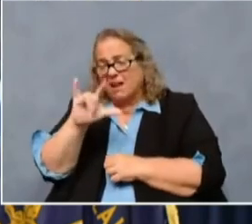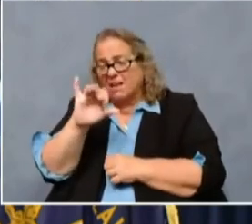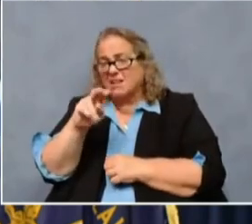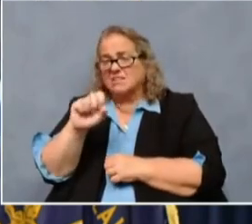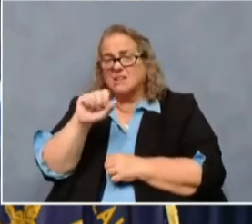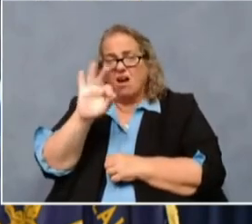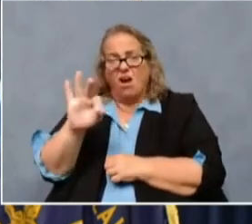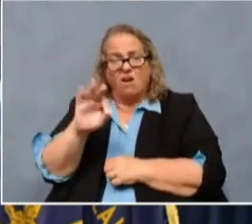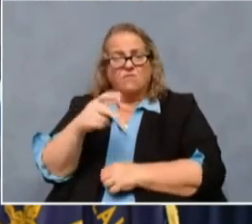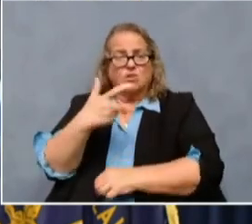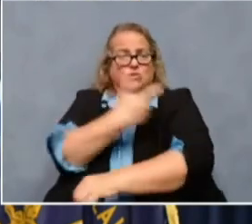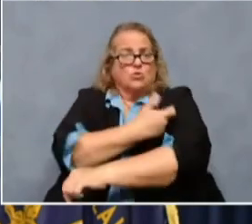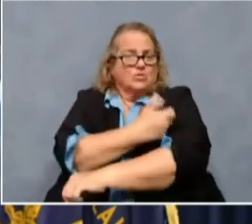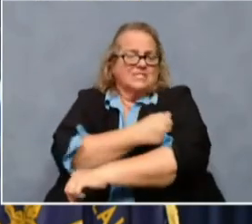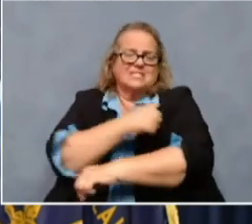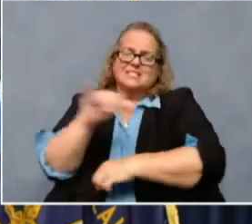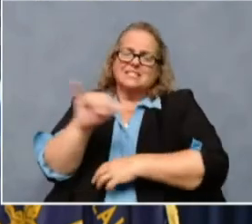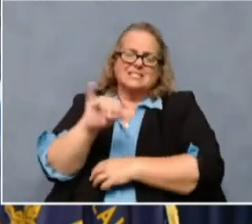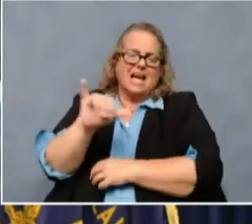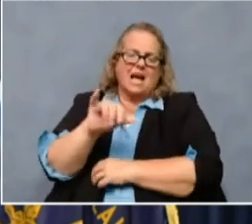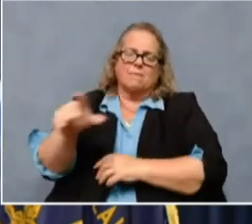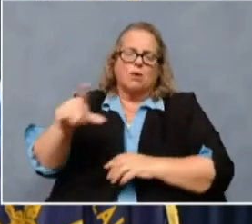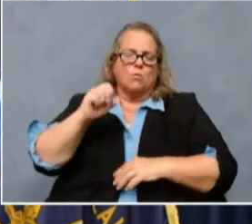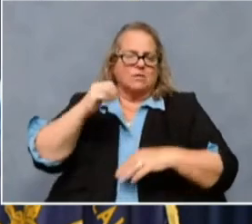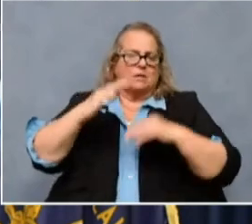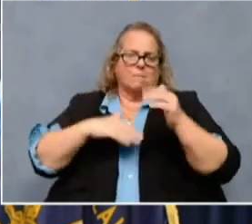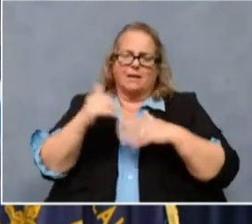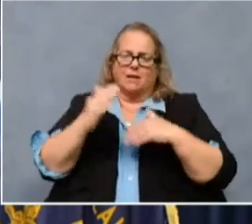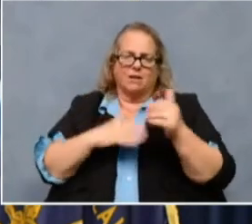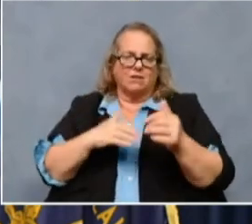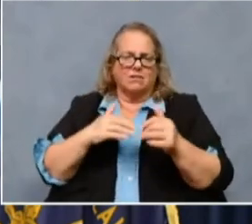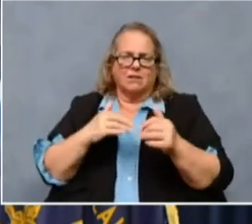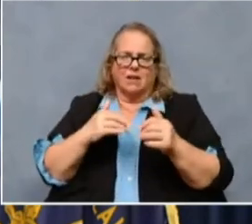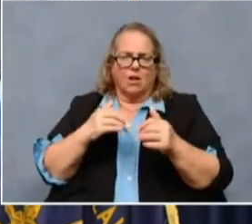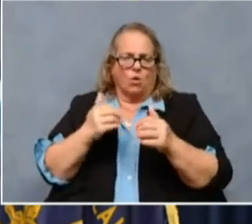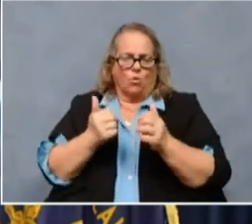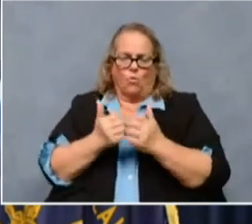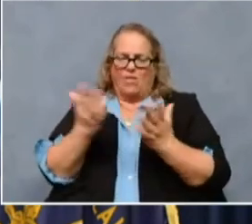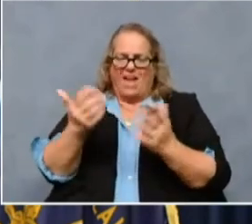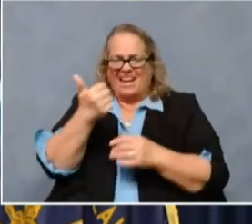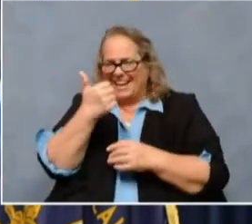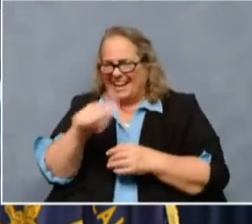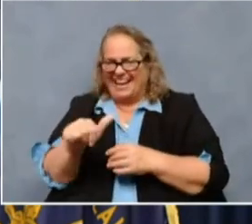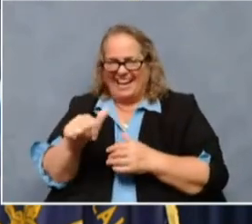same. It had to be built never existing in this form before. And so I believe